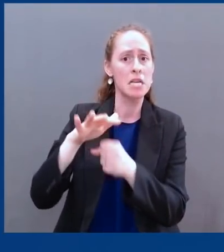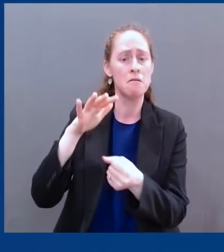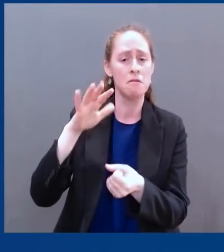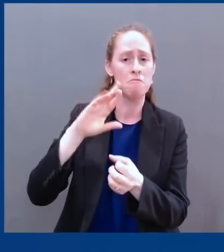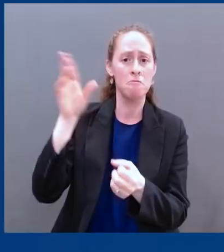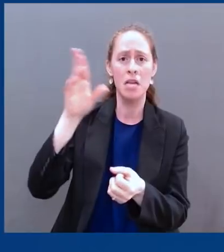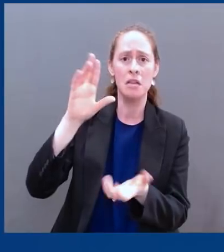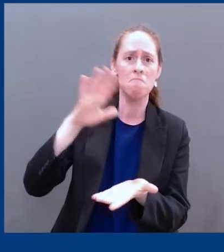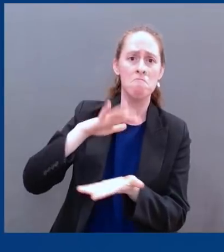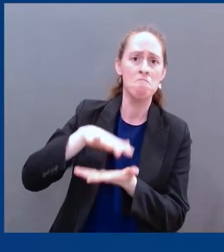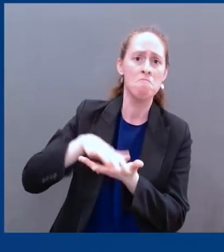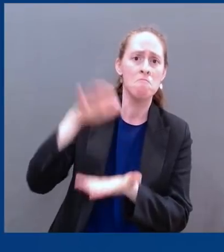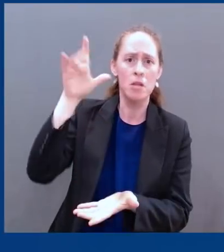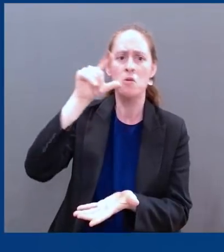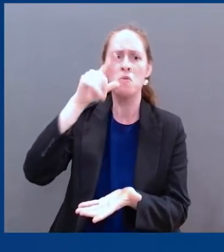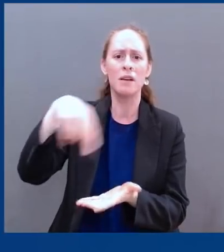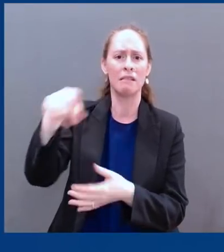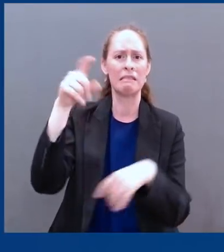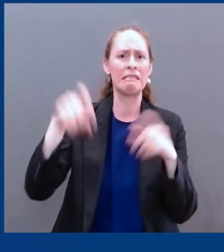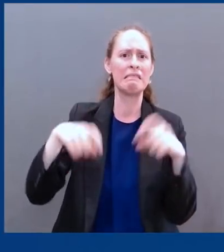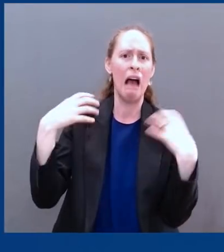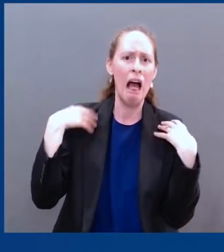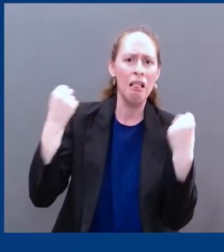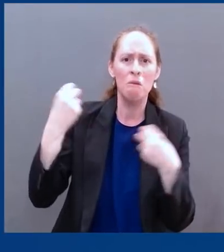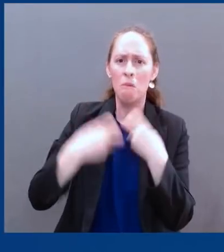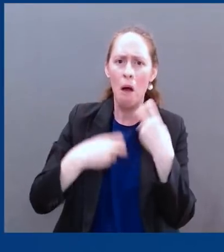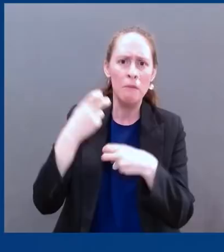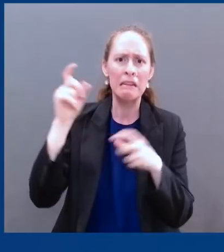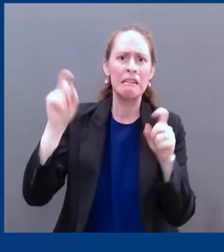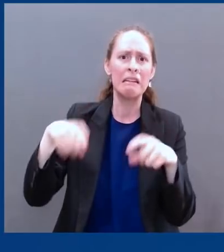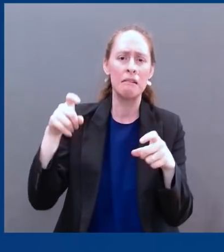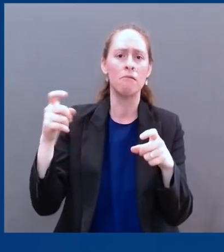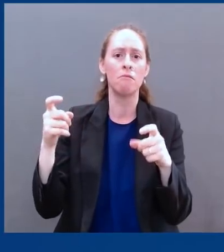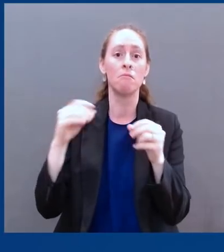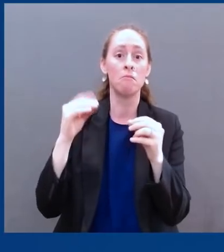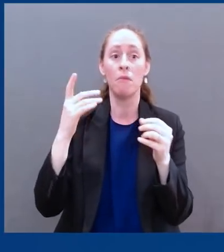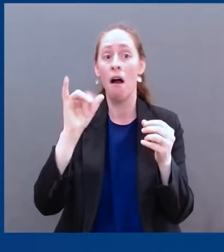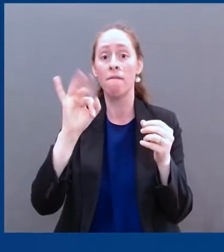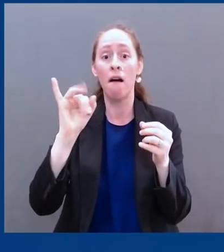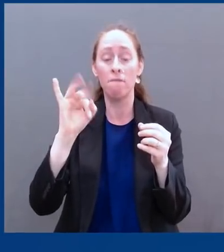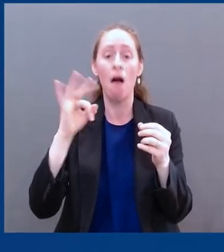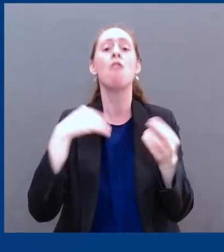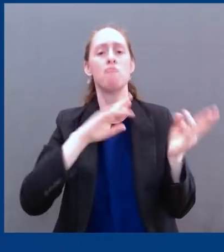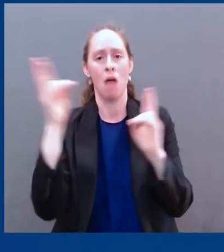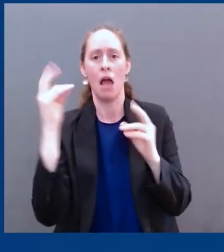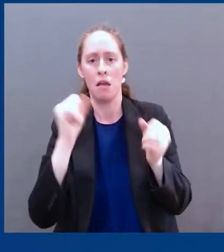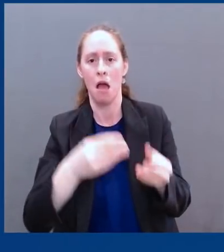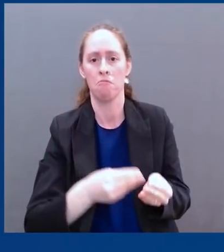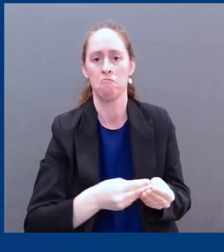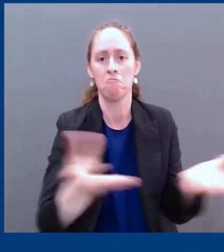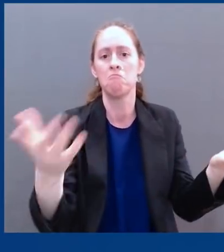and, if authorized in the coming weeks, enough supply for fourth doses for our most vulnerable, including seniors.